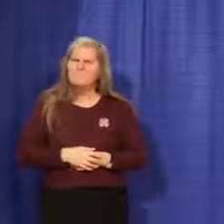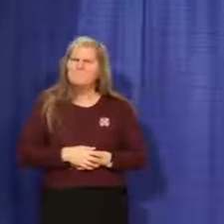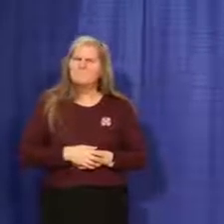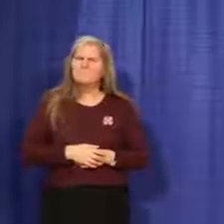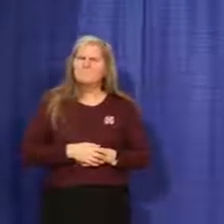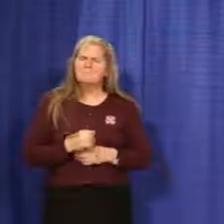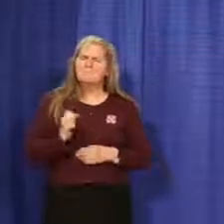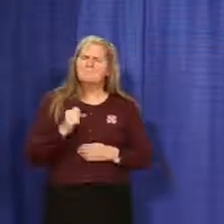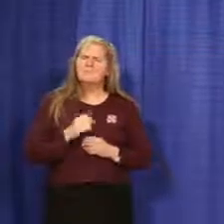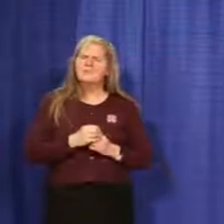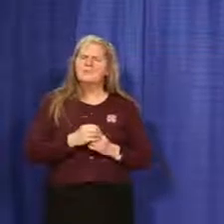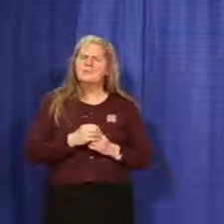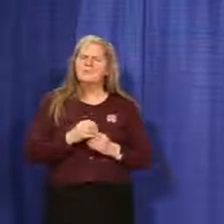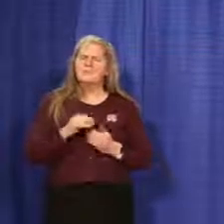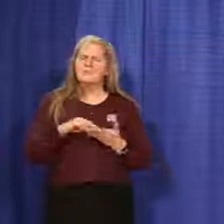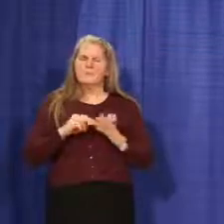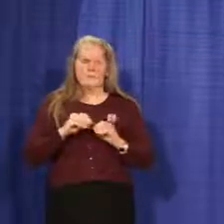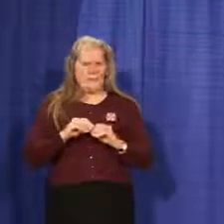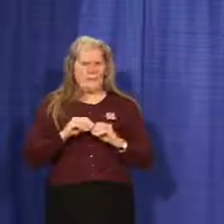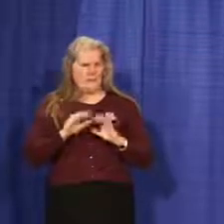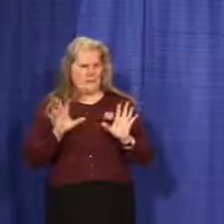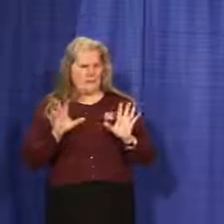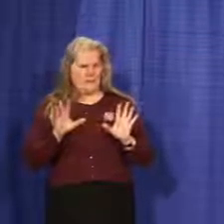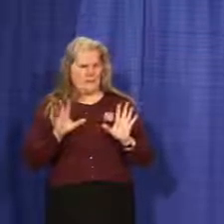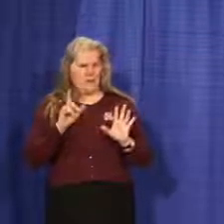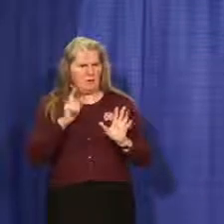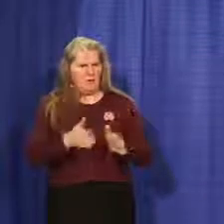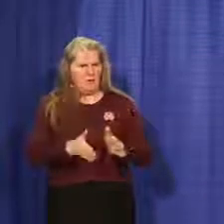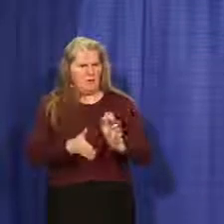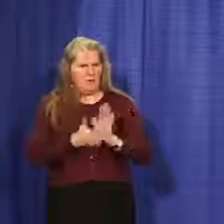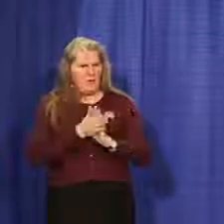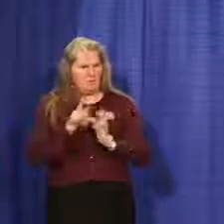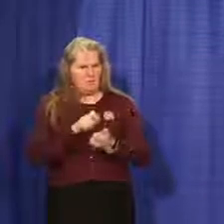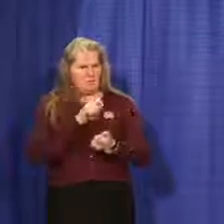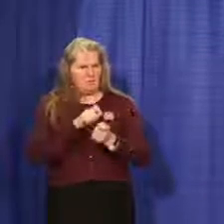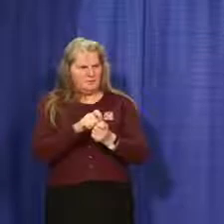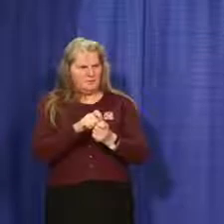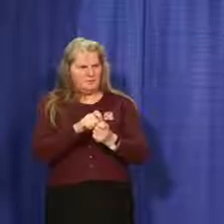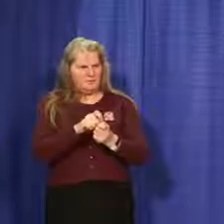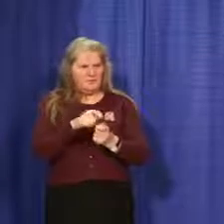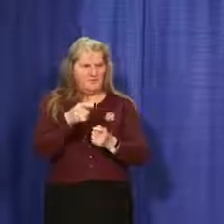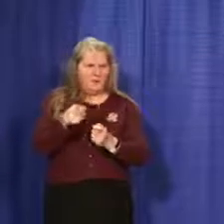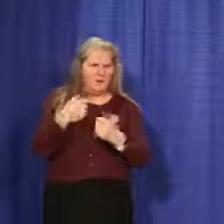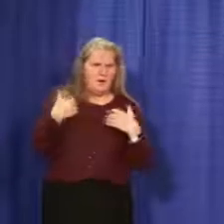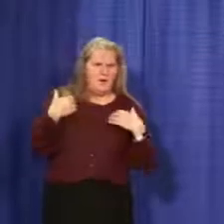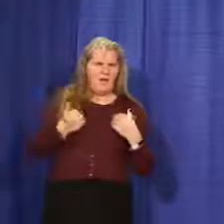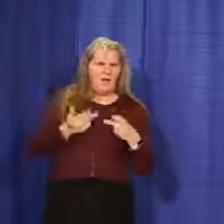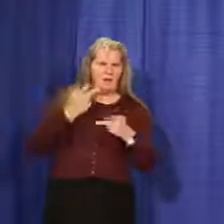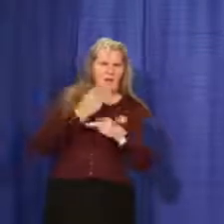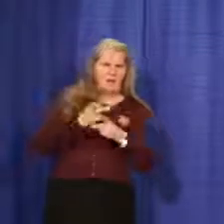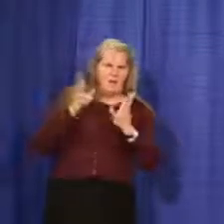Reporter: Yes, just quickly to clarify, do people need to ask for one or the other or will the healthcare provider know